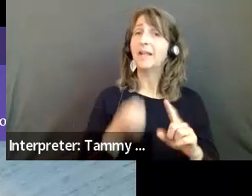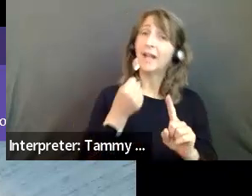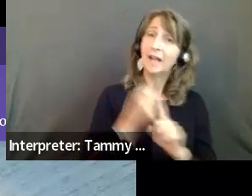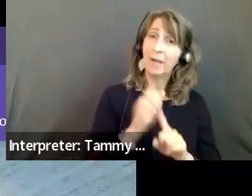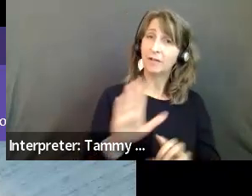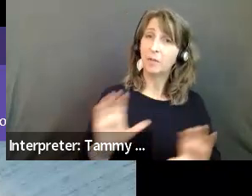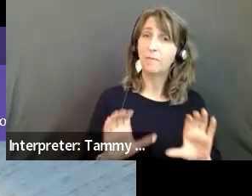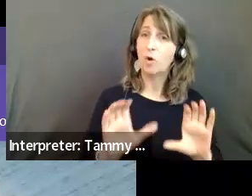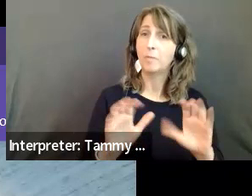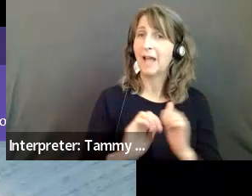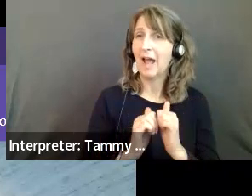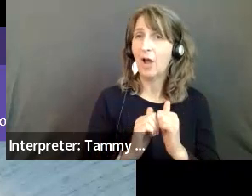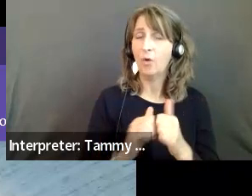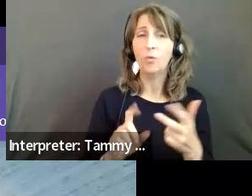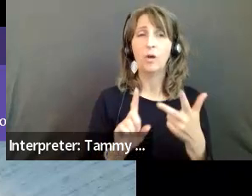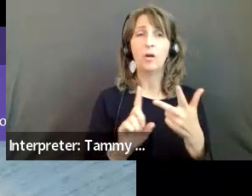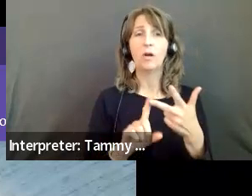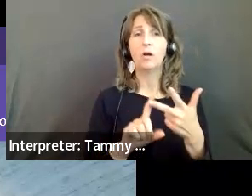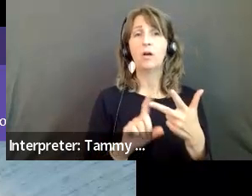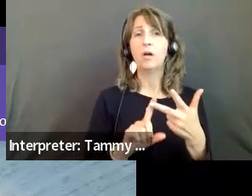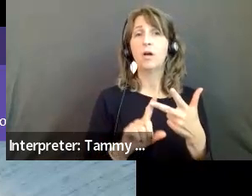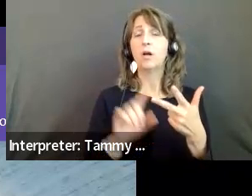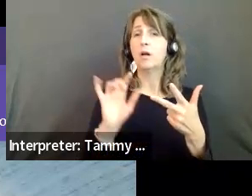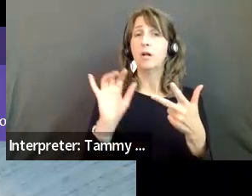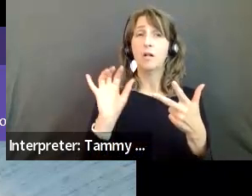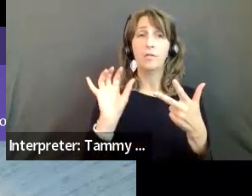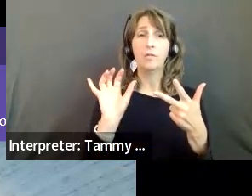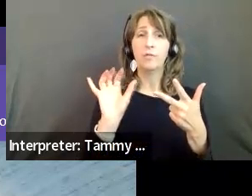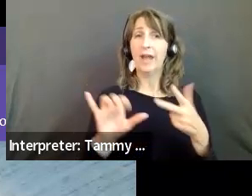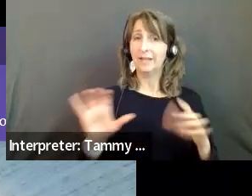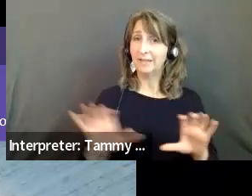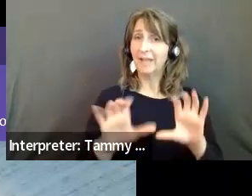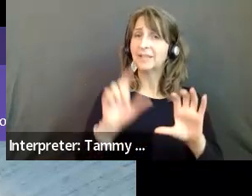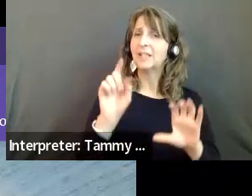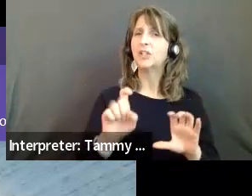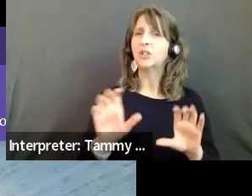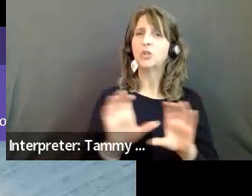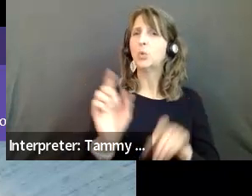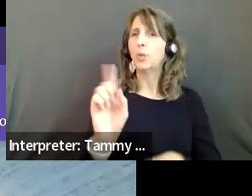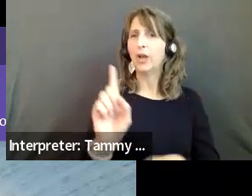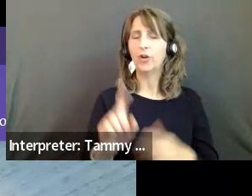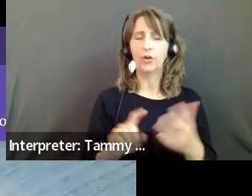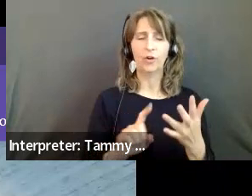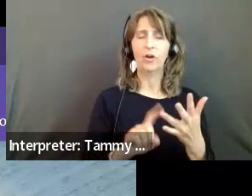Where does the task need to be done? What are the strategies that are you being used currently?